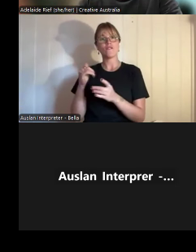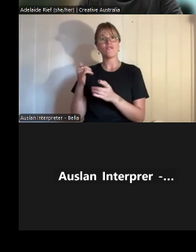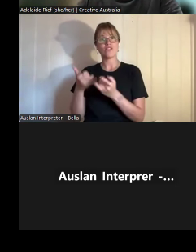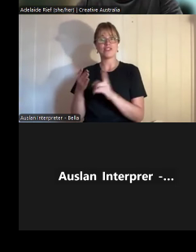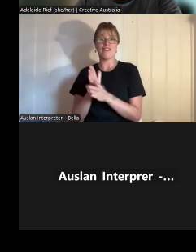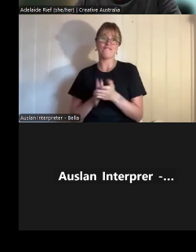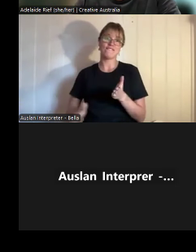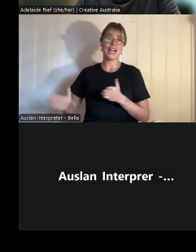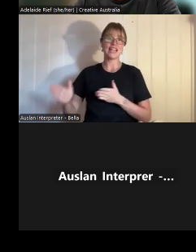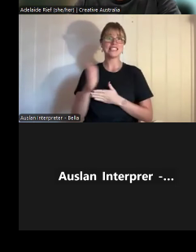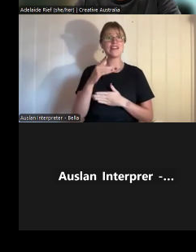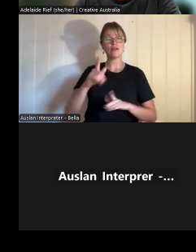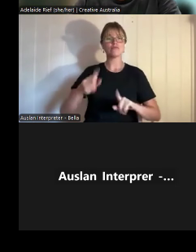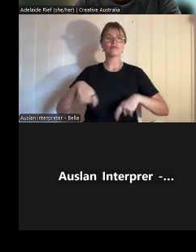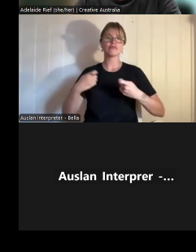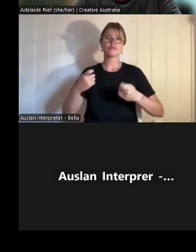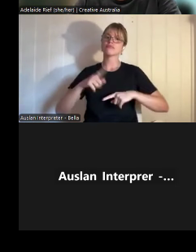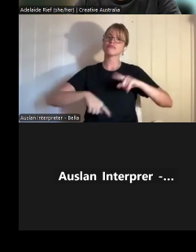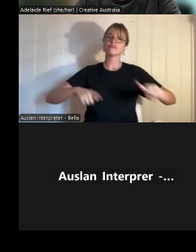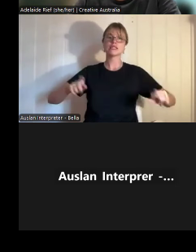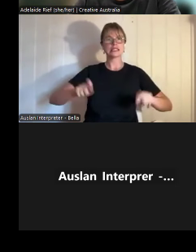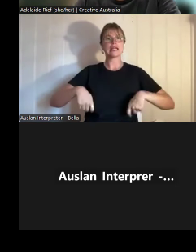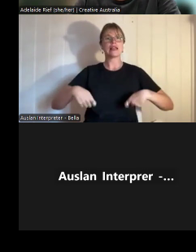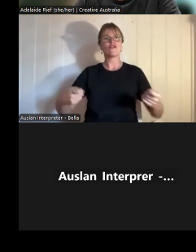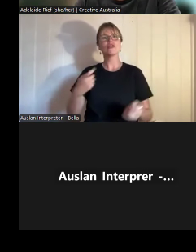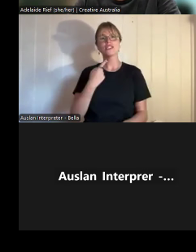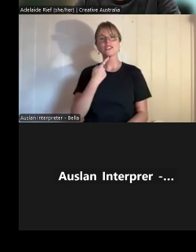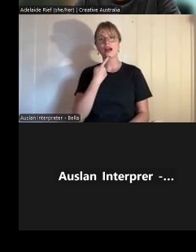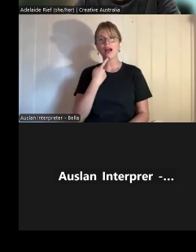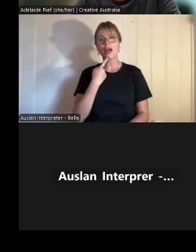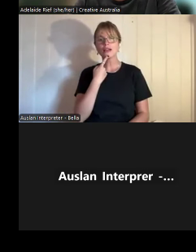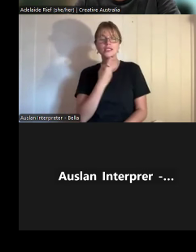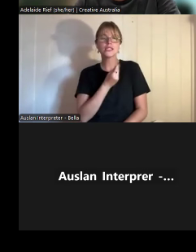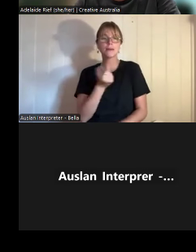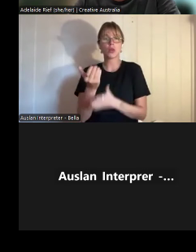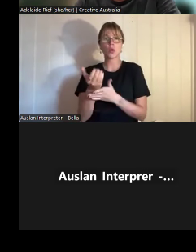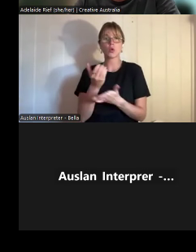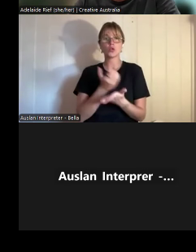offer a variety of delivery styles. So some of the courses are self paced where you just